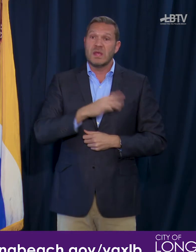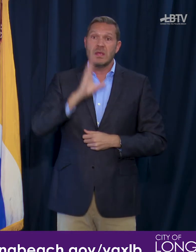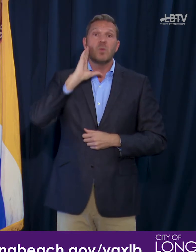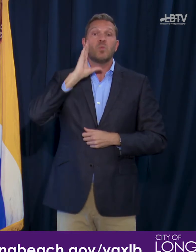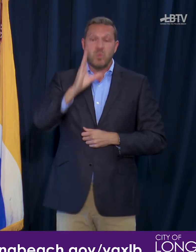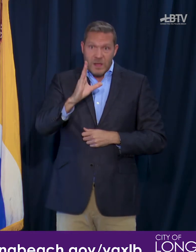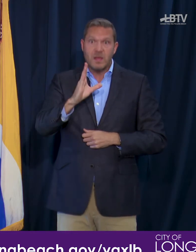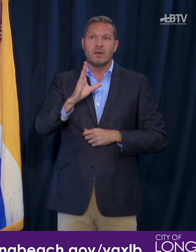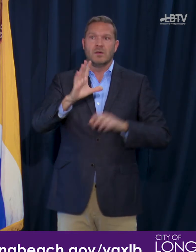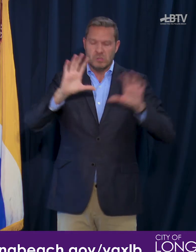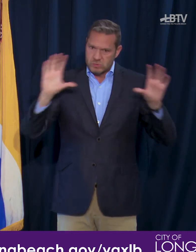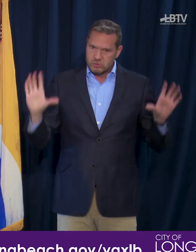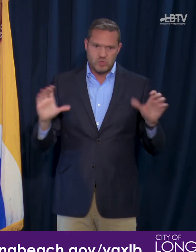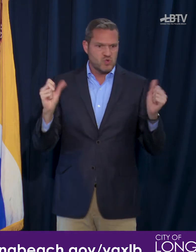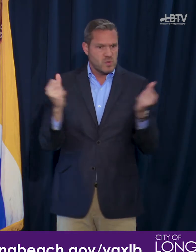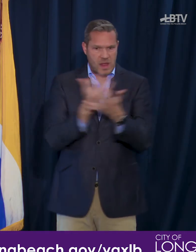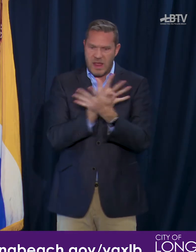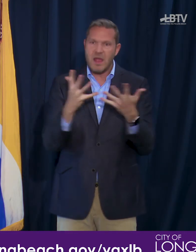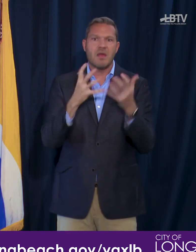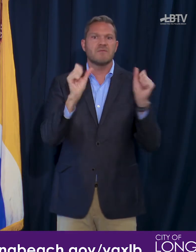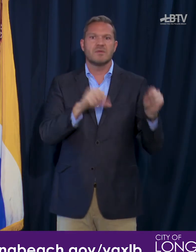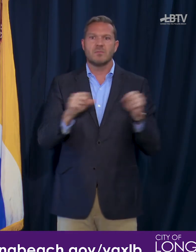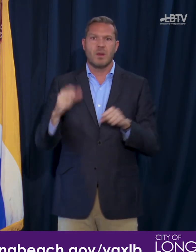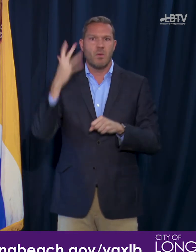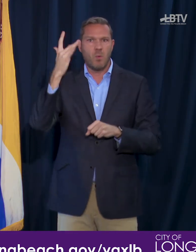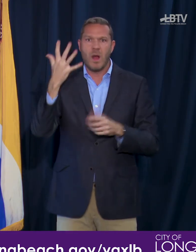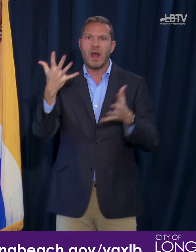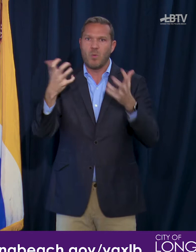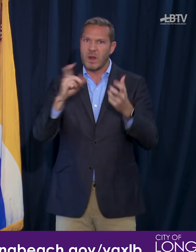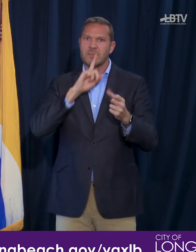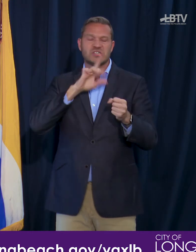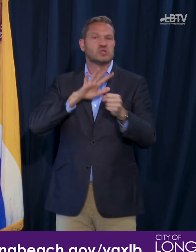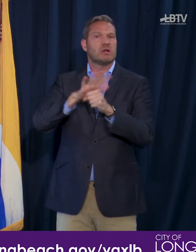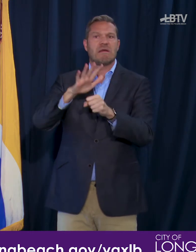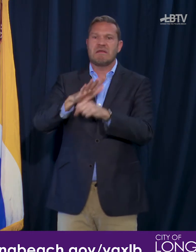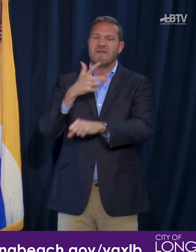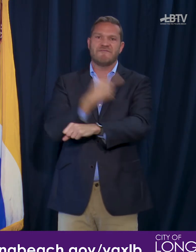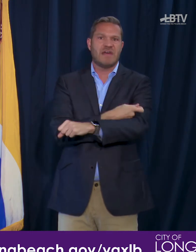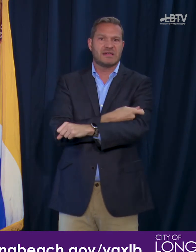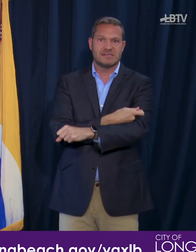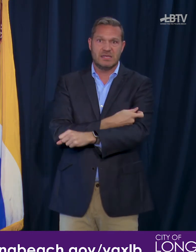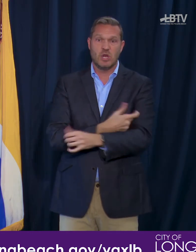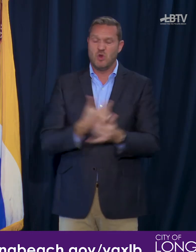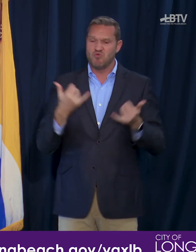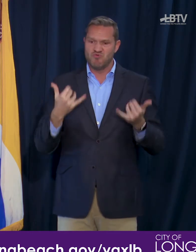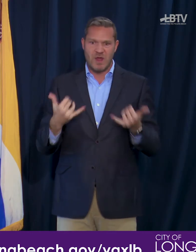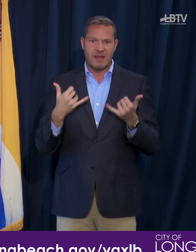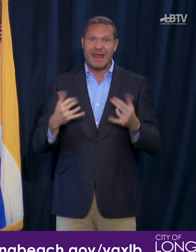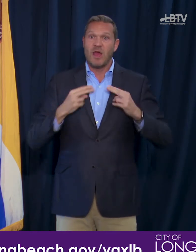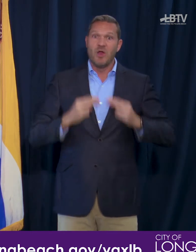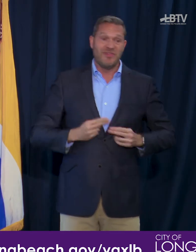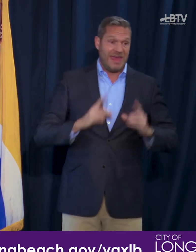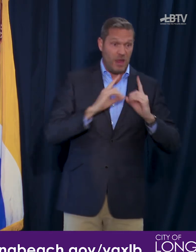sure that we have as much vaccine coming in as possible so this is like an all out effort and I think the Health department is doing what they need to do.